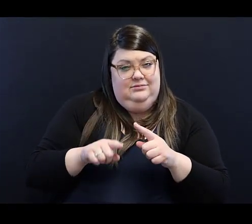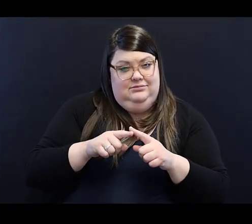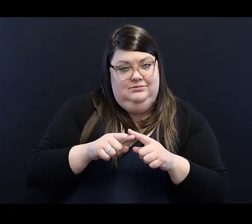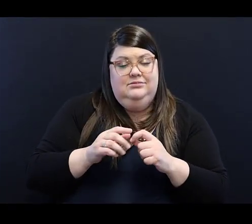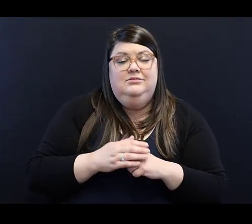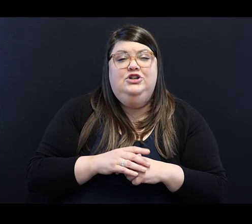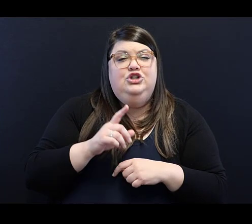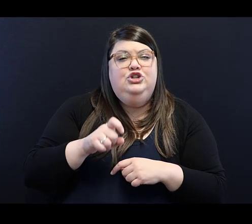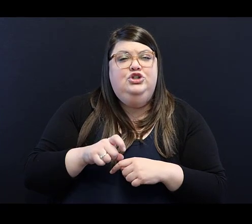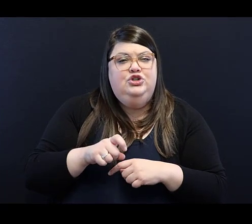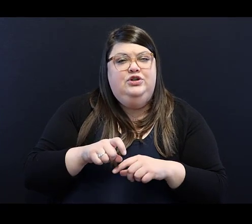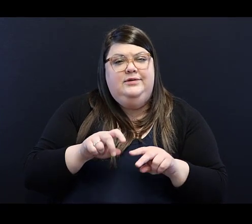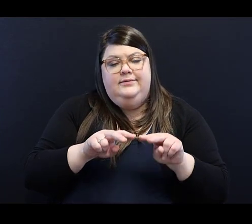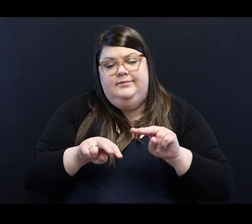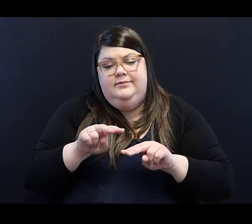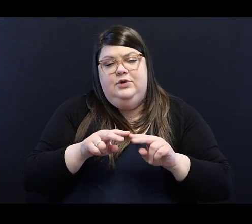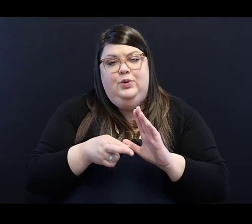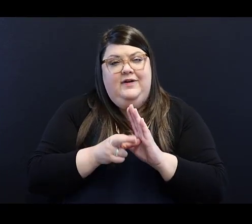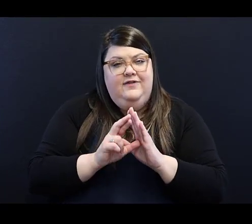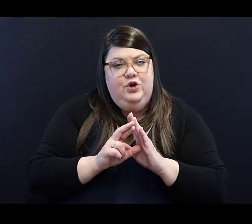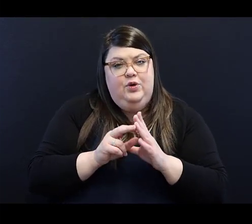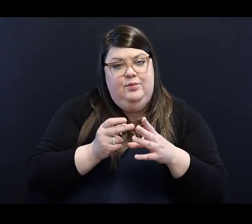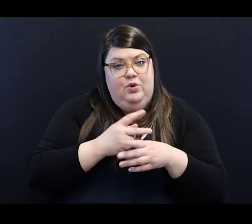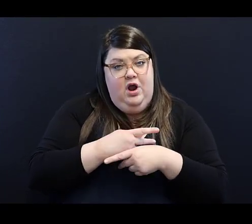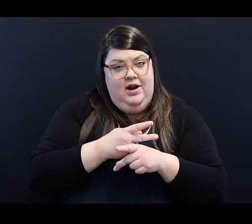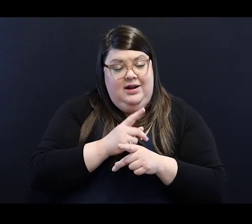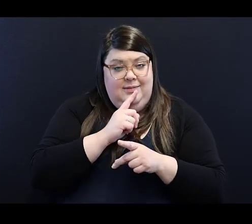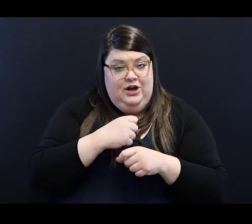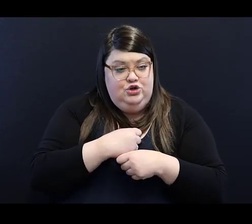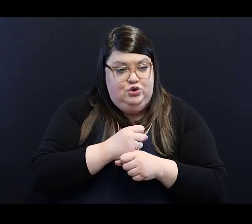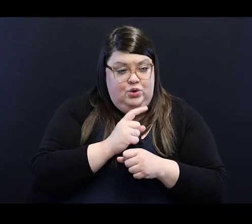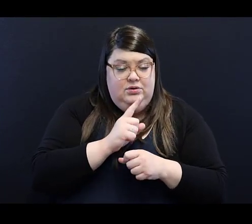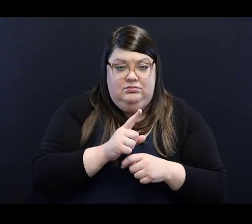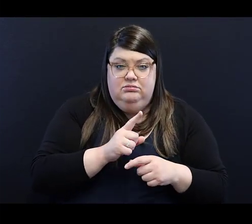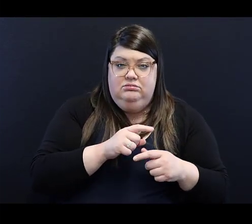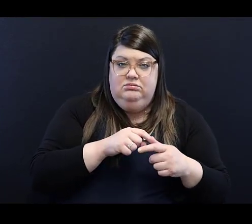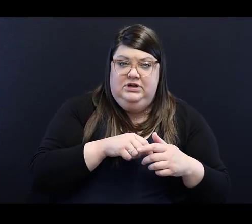complete a review of products to ensure they are accessible and contain the required disclaimer